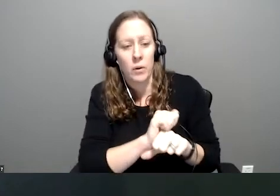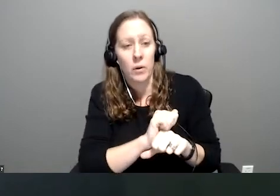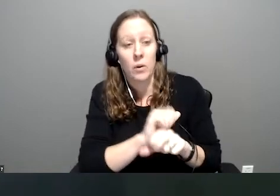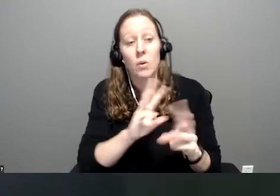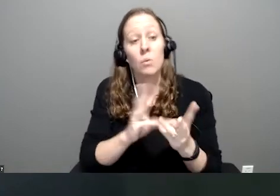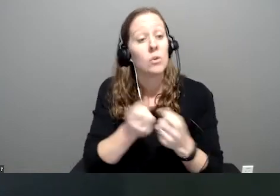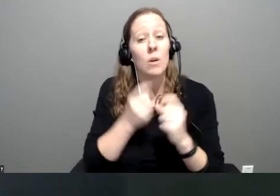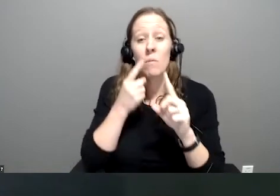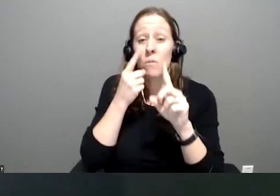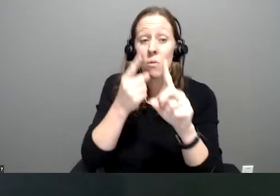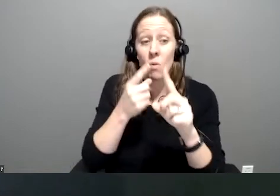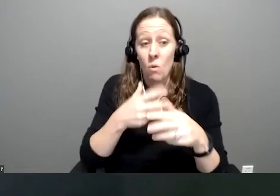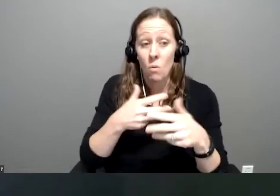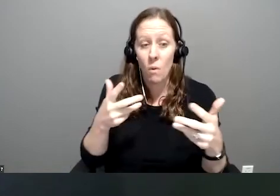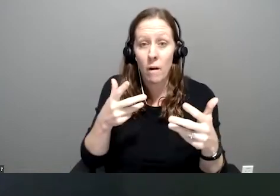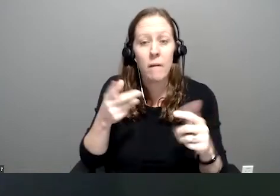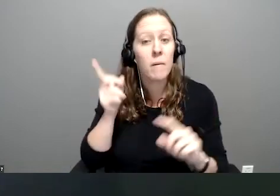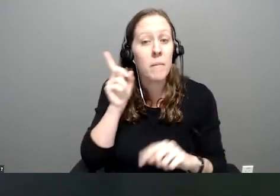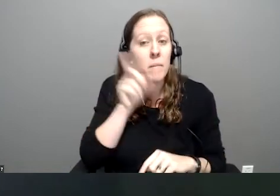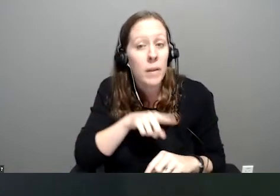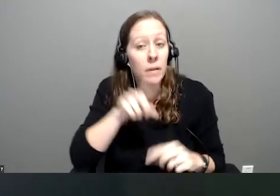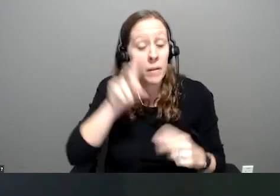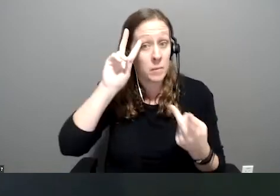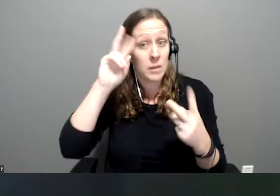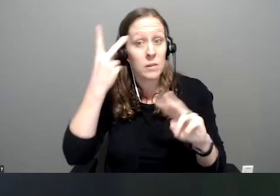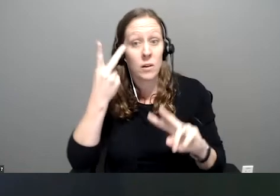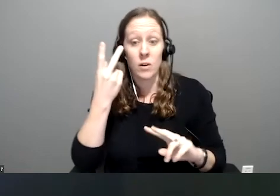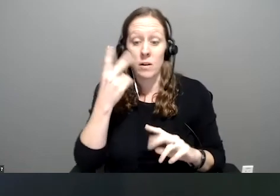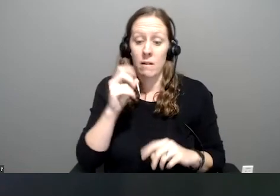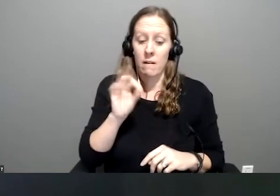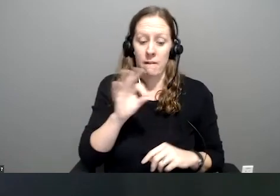myths and misconceptions about hiring and working with persons with disabilities,